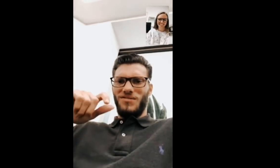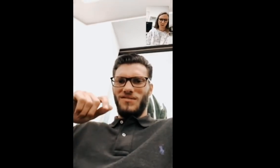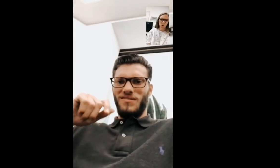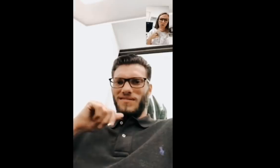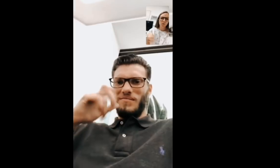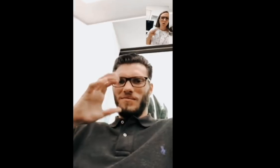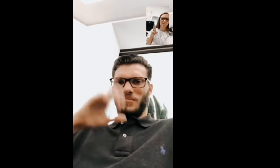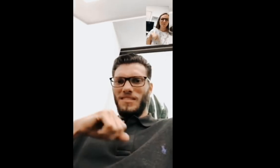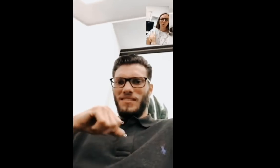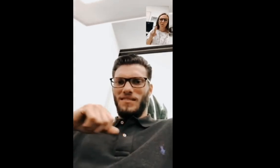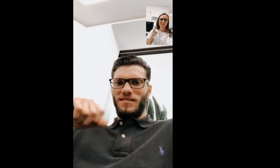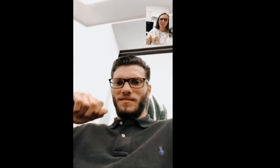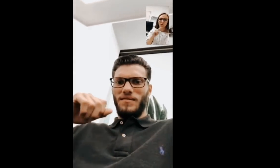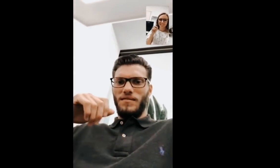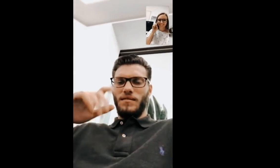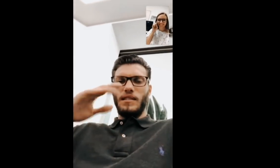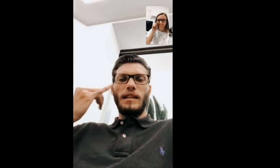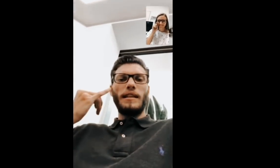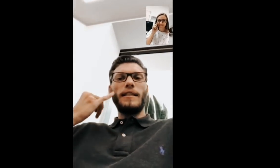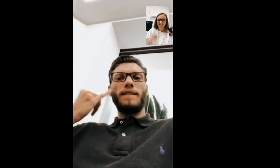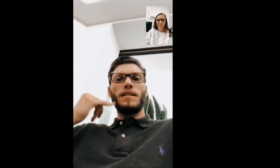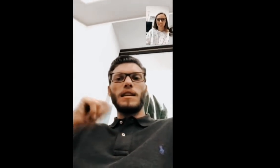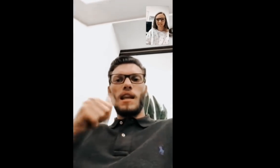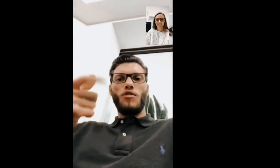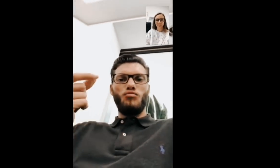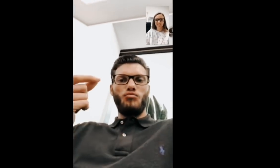Of course. What if I can't? Then what?